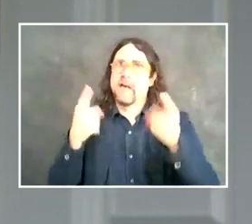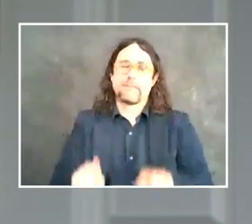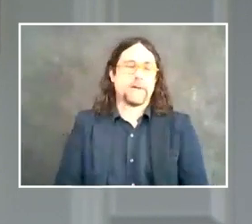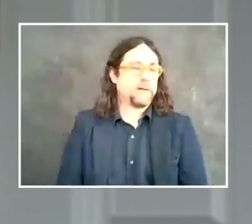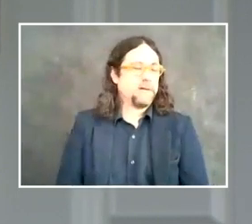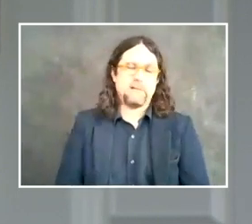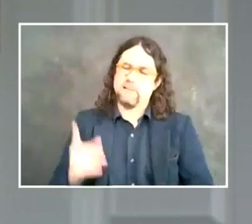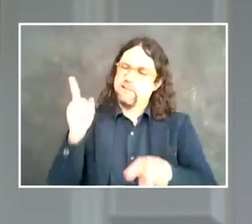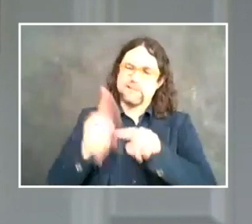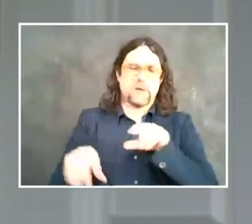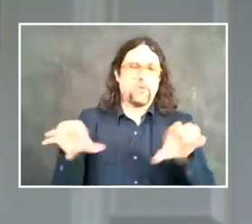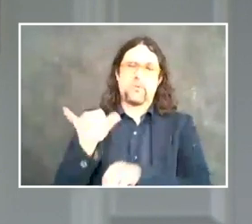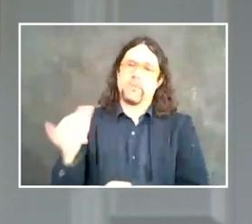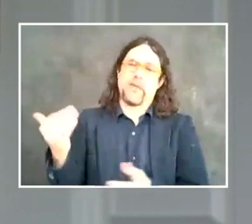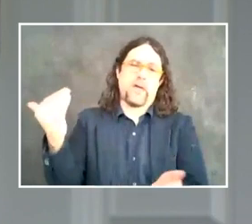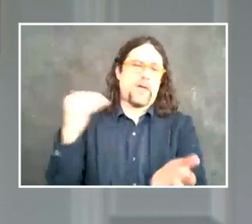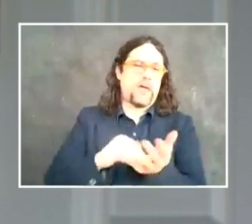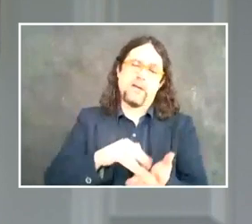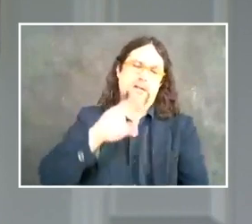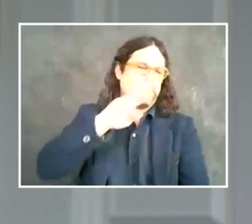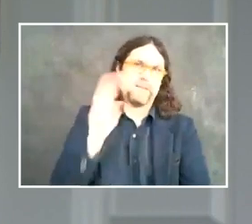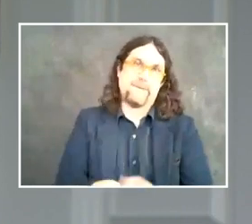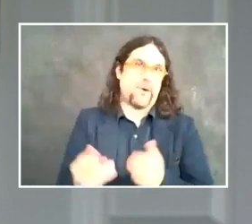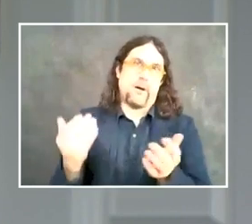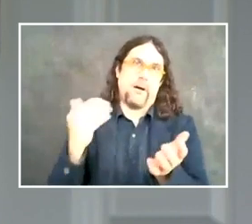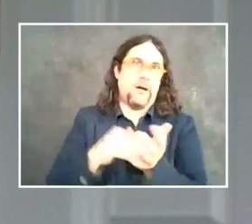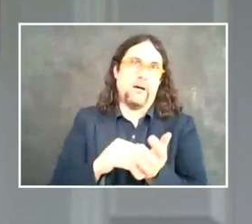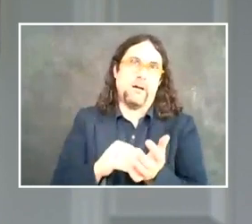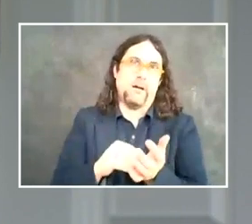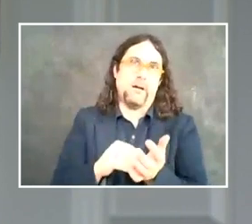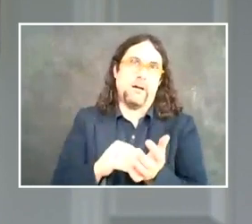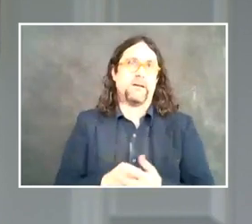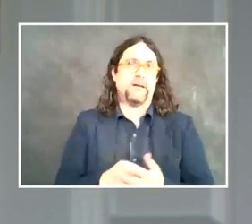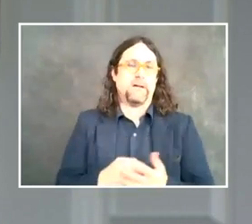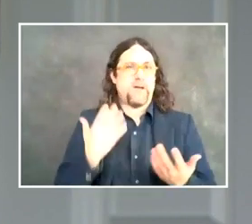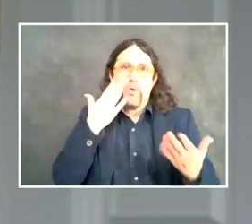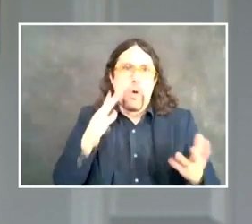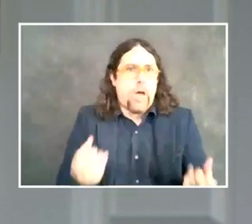THIS UNTIL THE COWS COME HOME. IT DOESN'T GET ANY CLEARER THAN